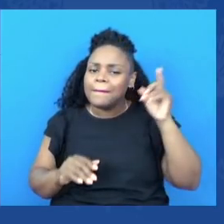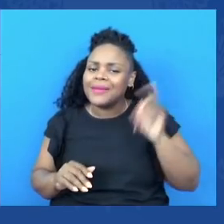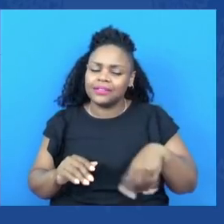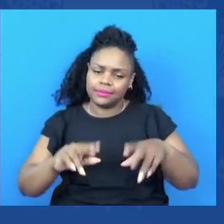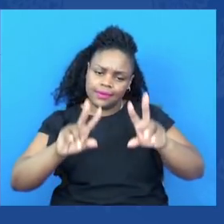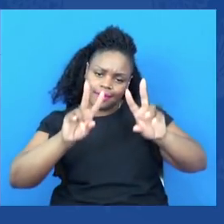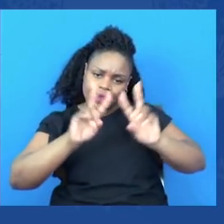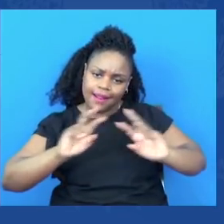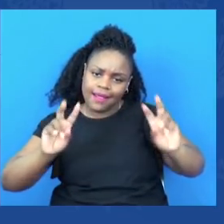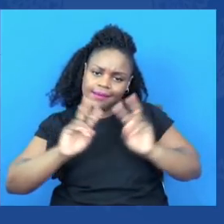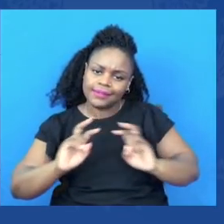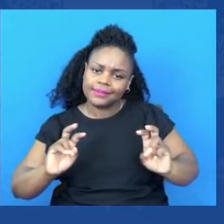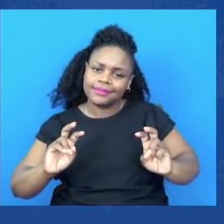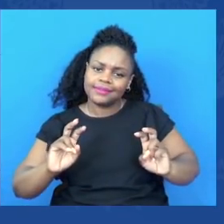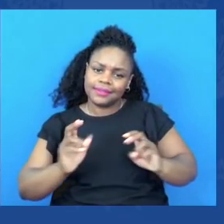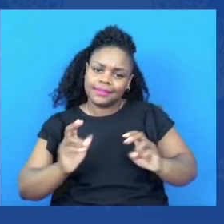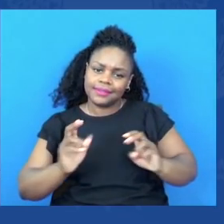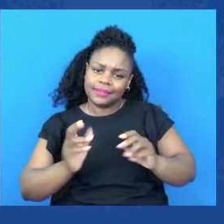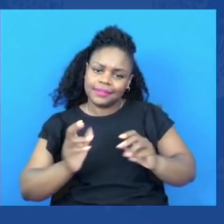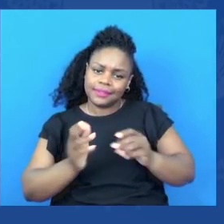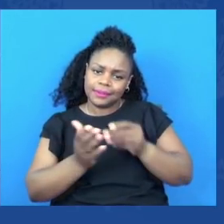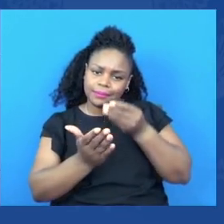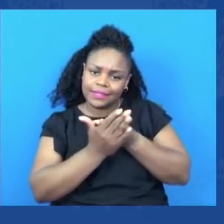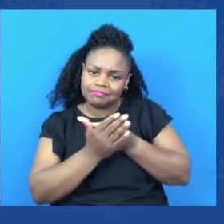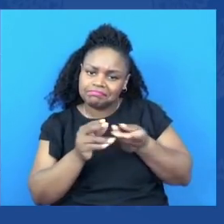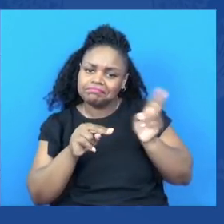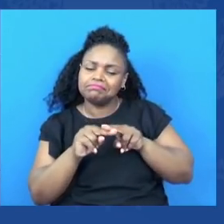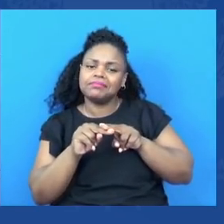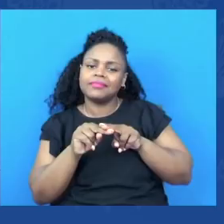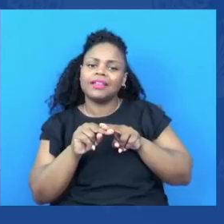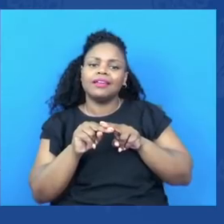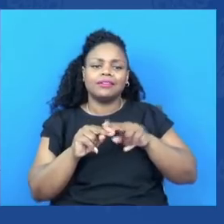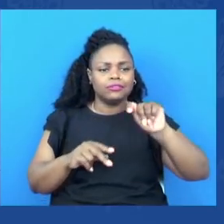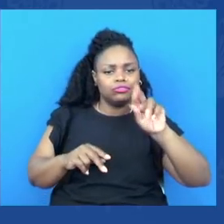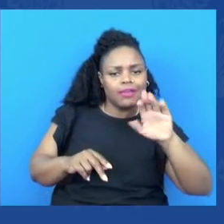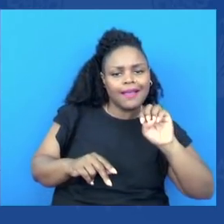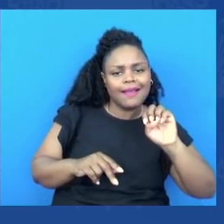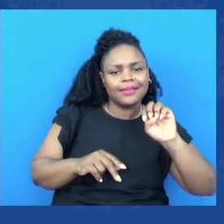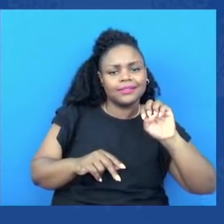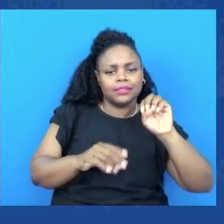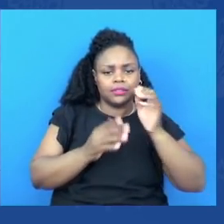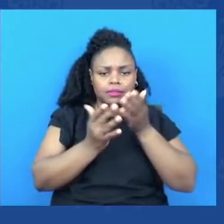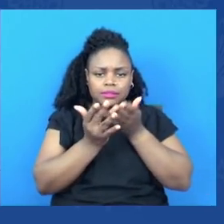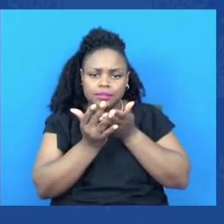Studies have shown that if we do this, we can save seniors thousands of dollars a year.